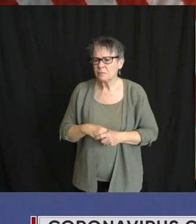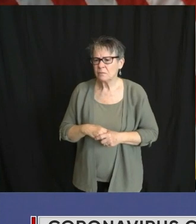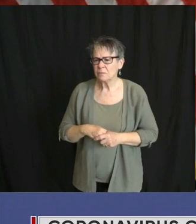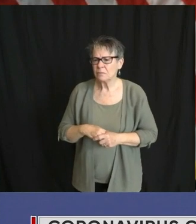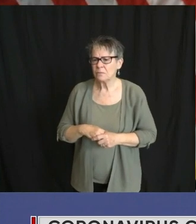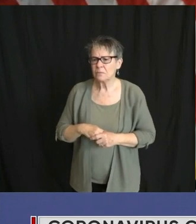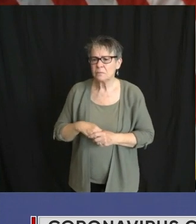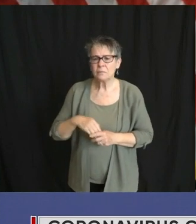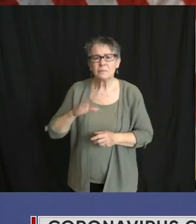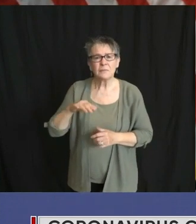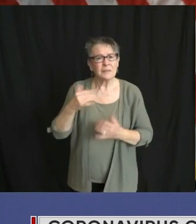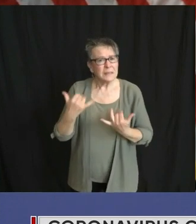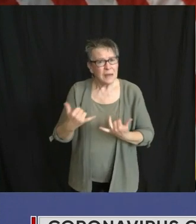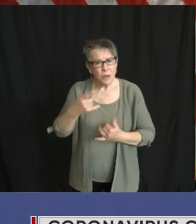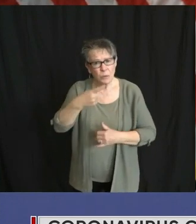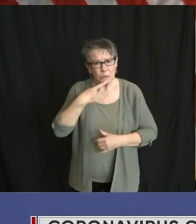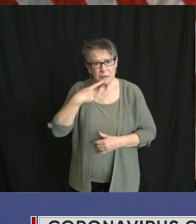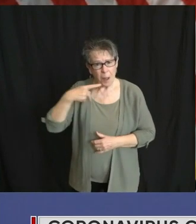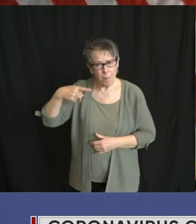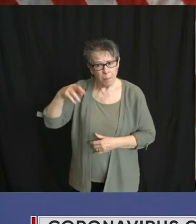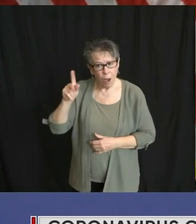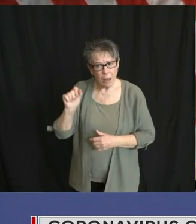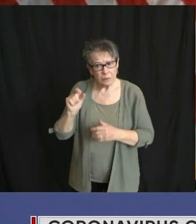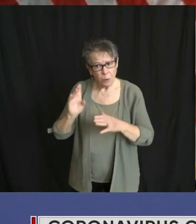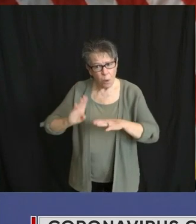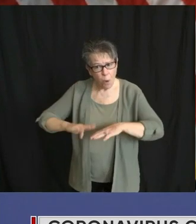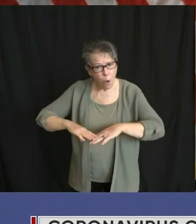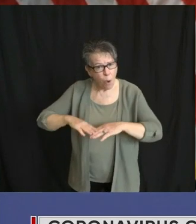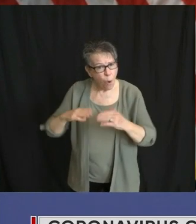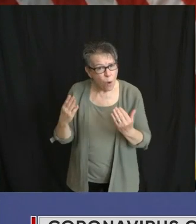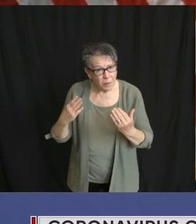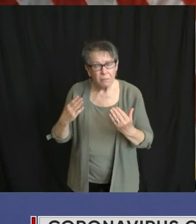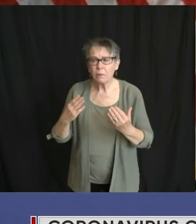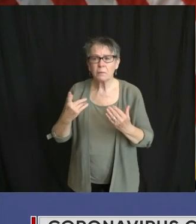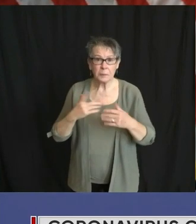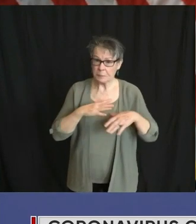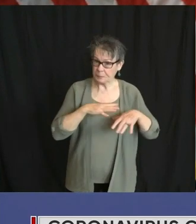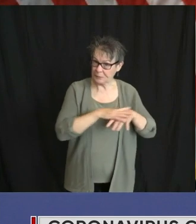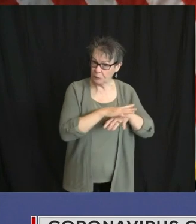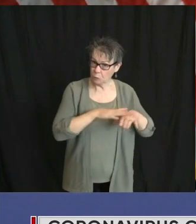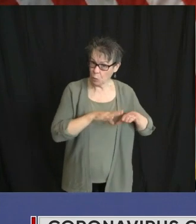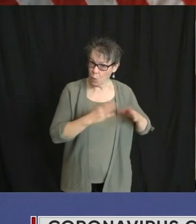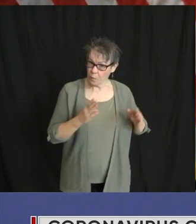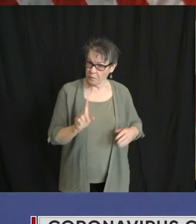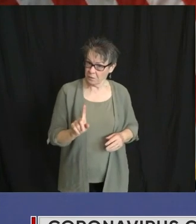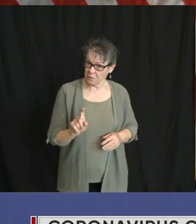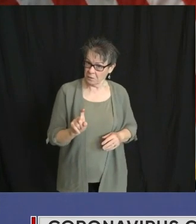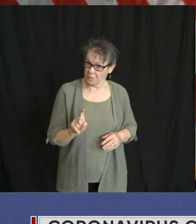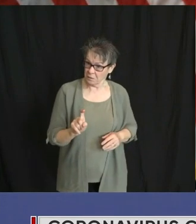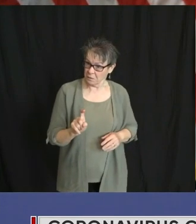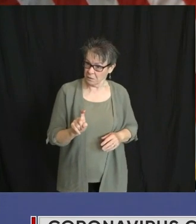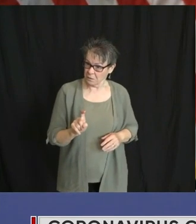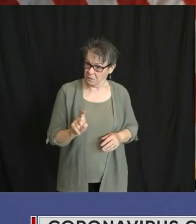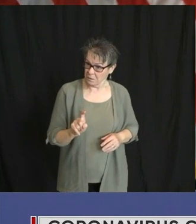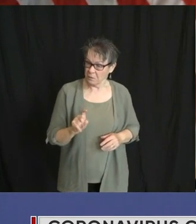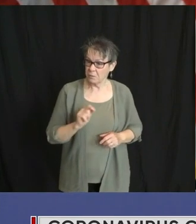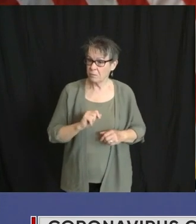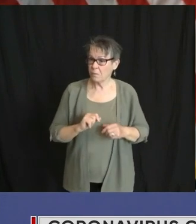JUST WITH THE PARKS OPENING UP, IS THIS ANY SIGN ABOUT WHAT